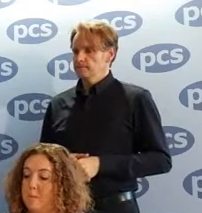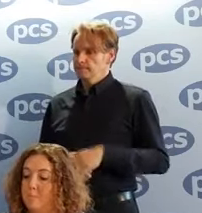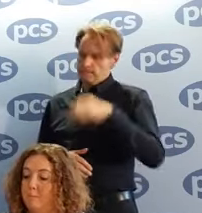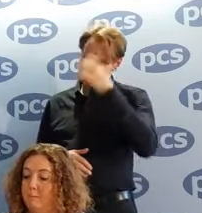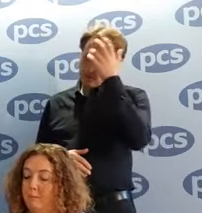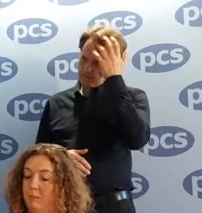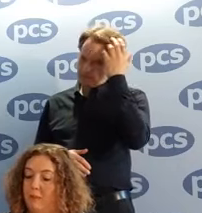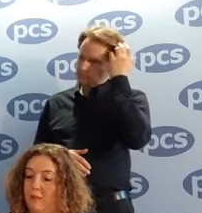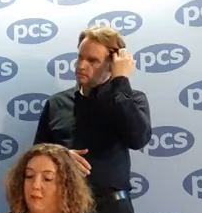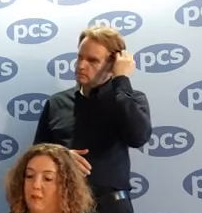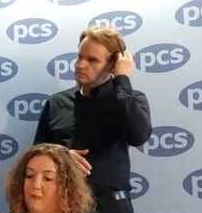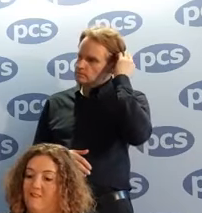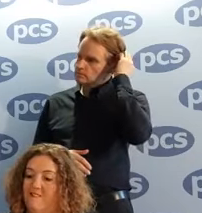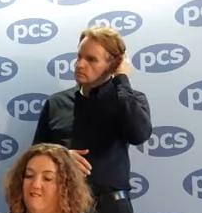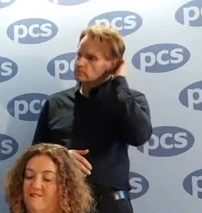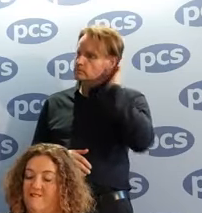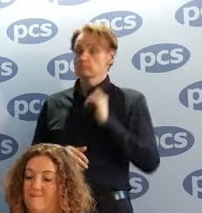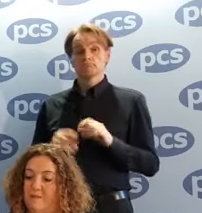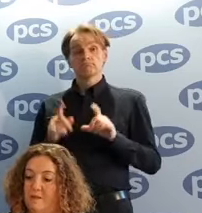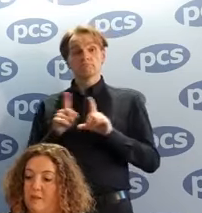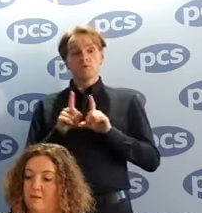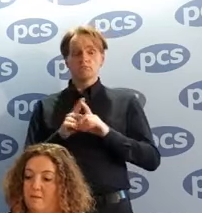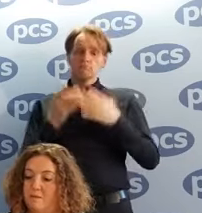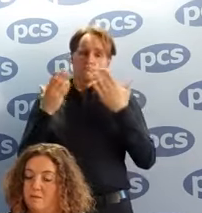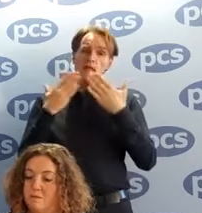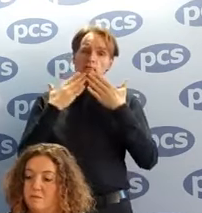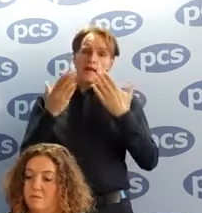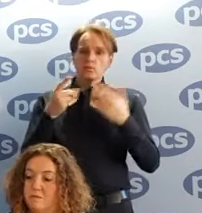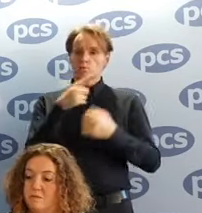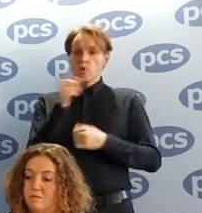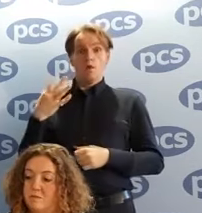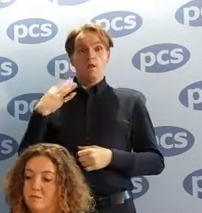pay tribute to all the reps the majority have to use their